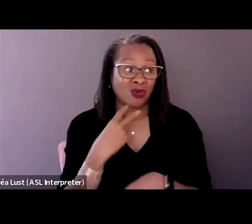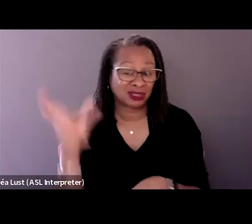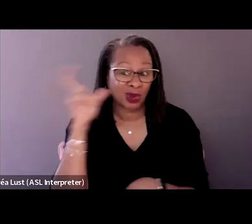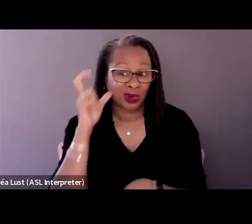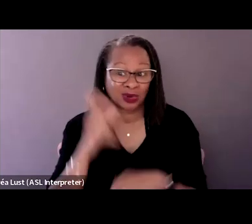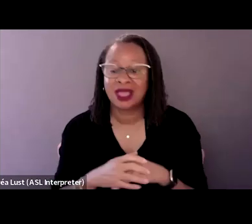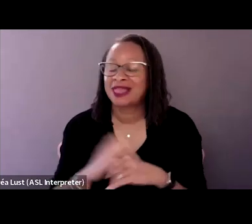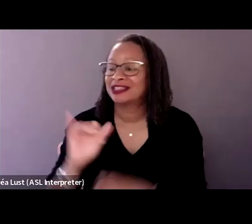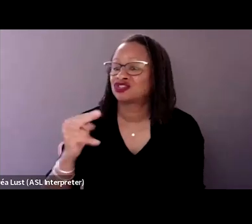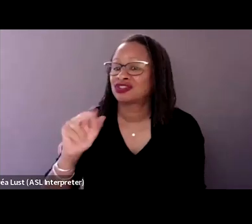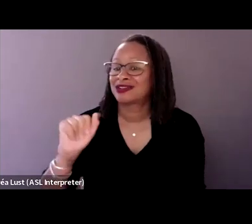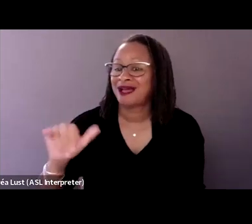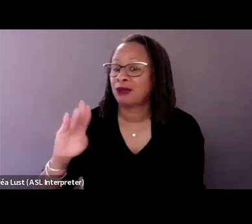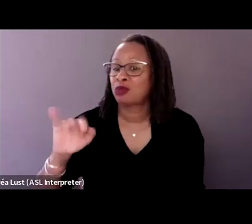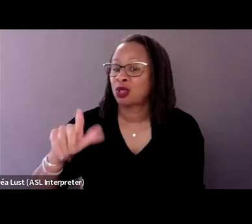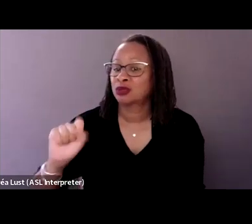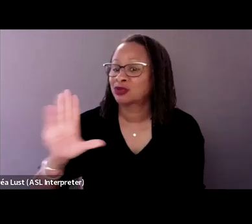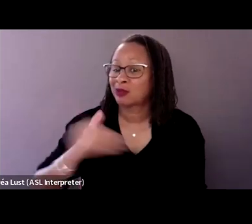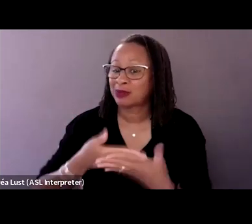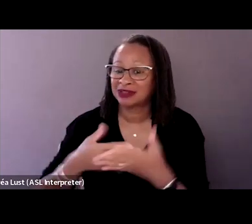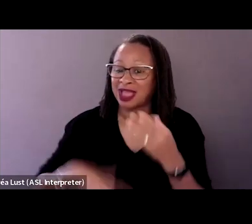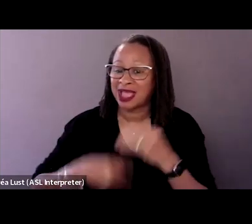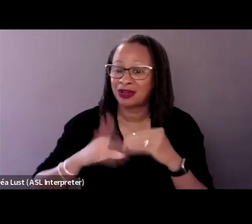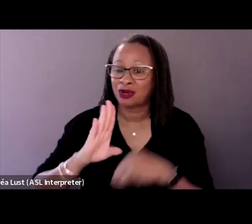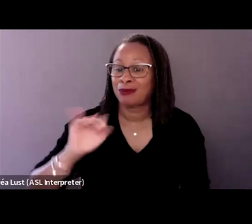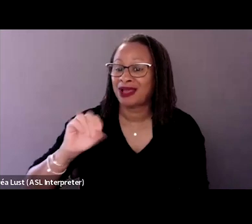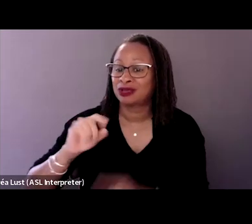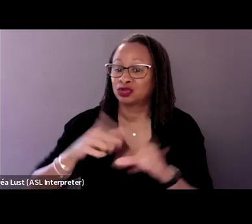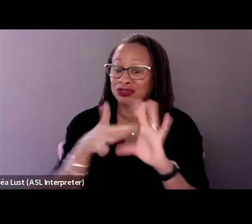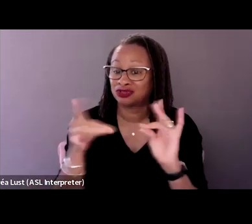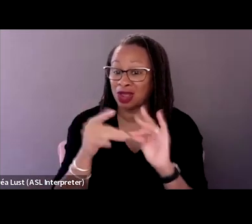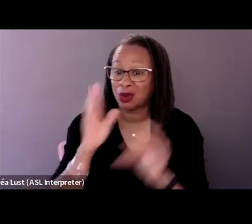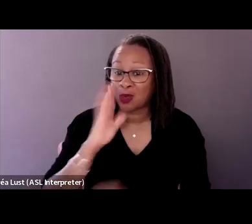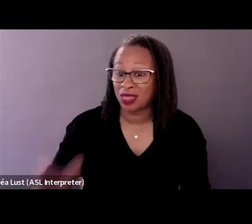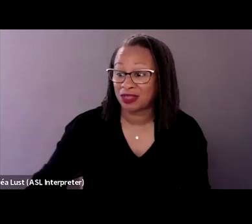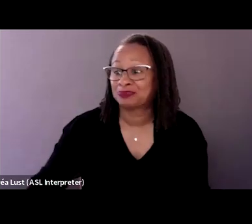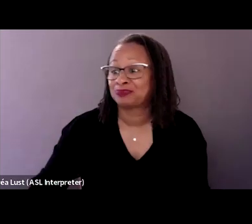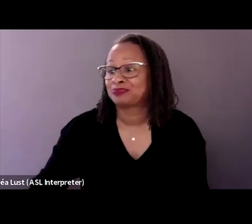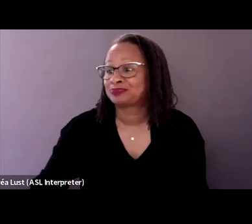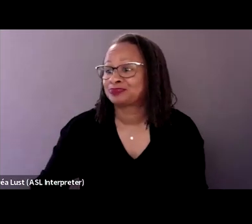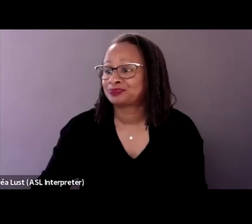Janay Boulos, we'll add her bio to the chat. If you ever get to meet Janay in person,